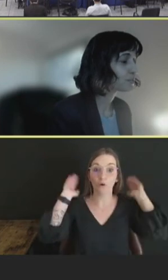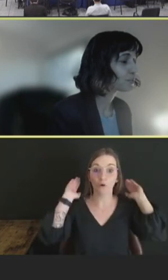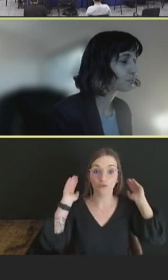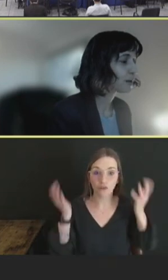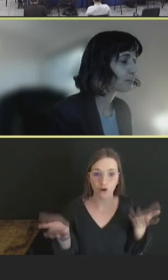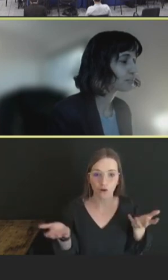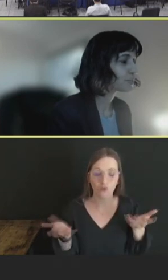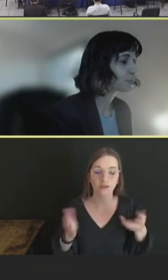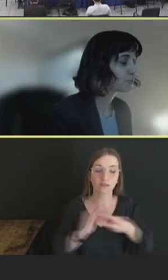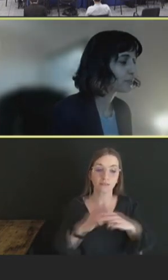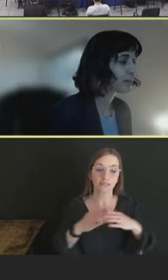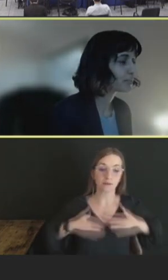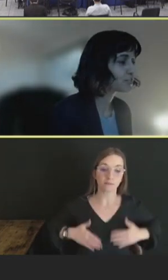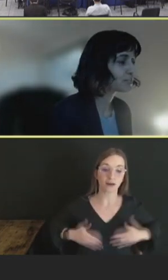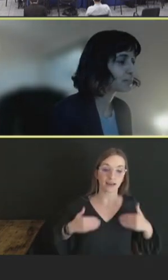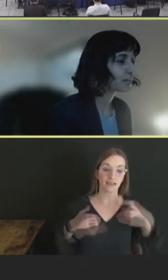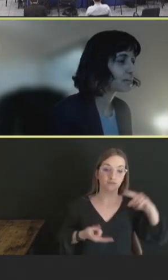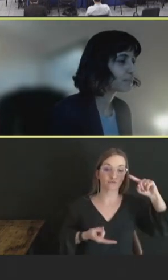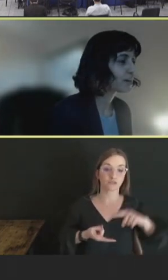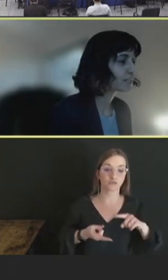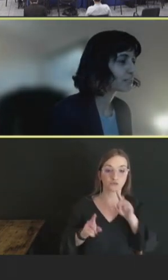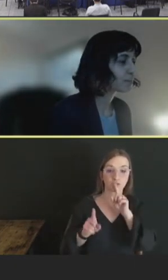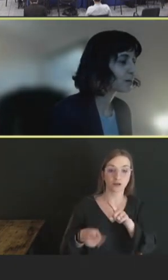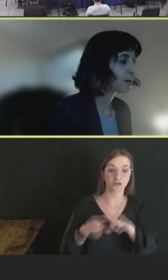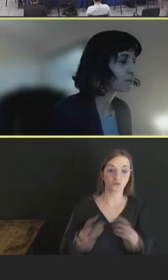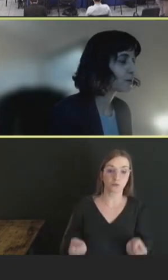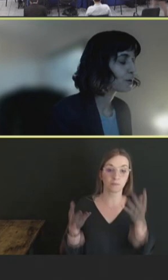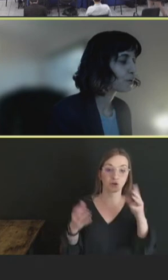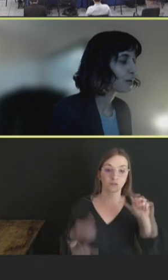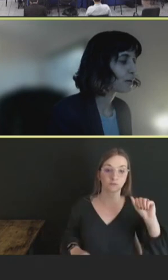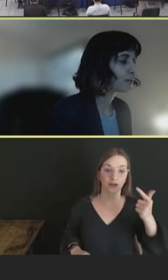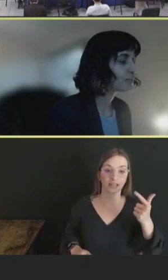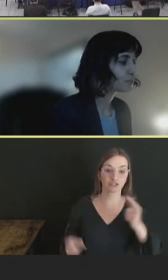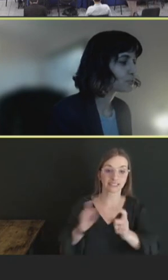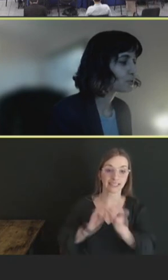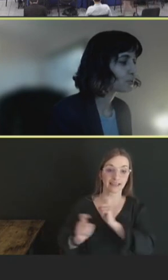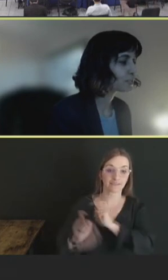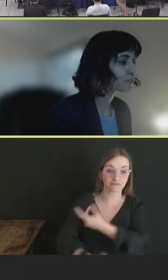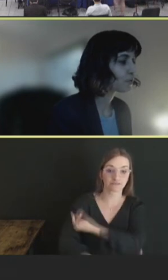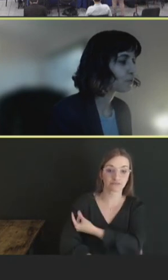reduced response to multiple antigens given at the same time, or that an individual is more